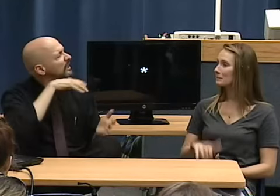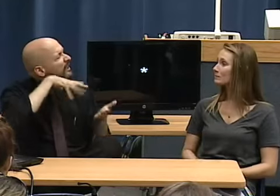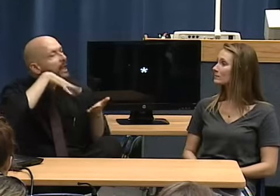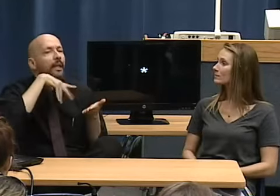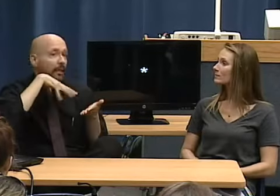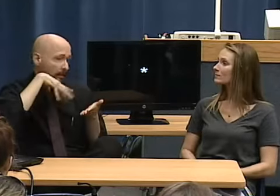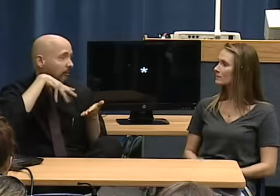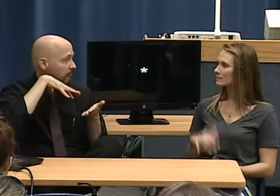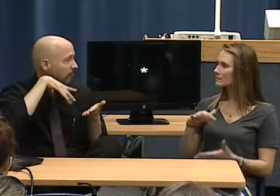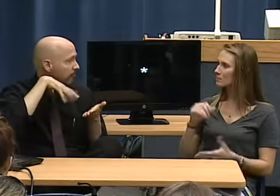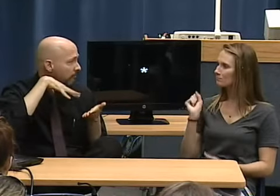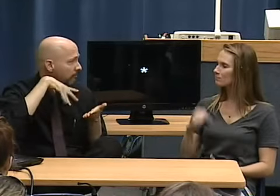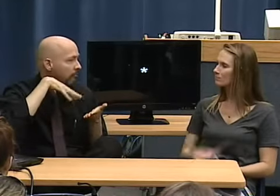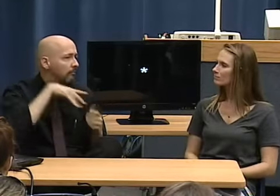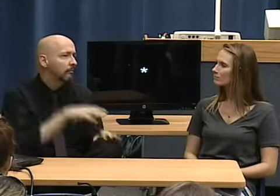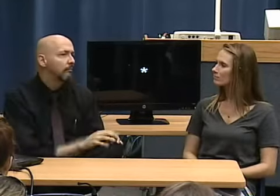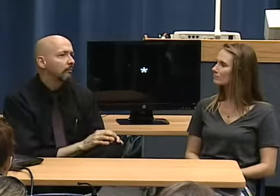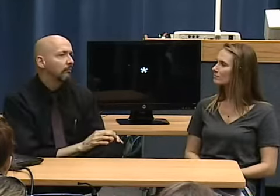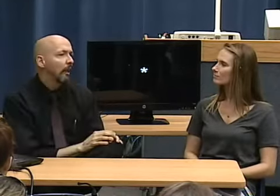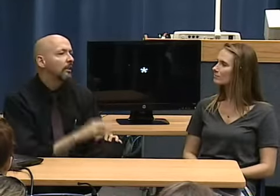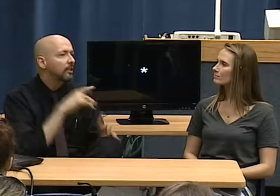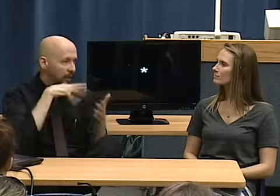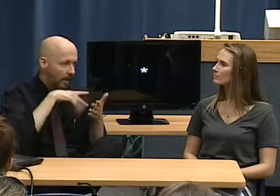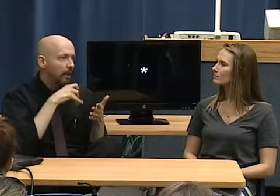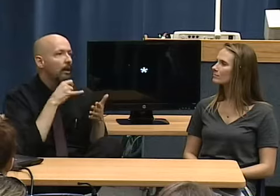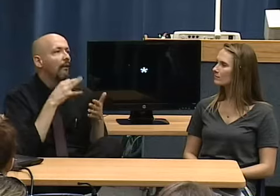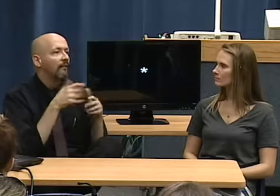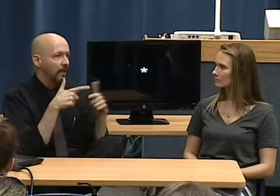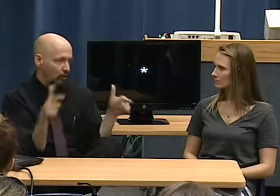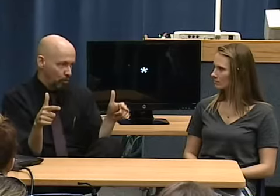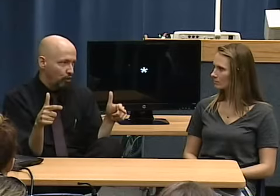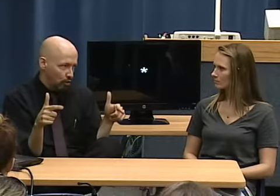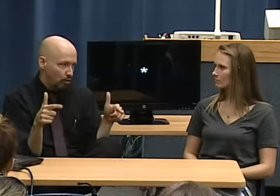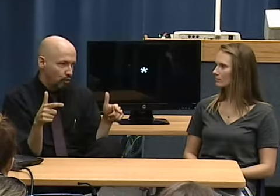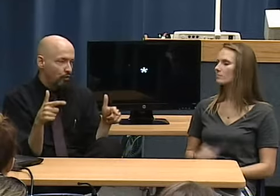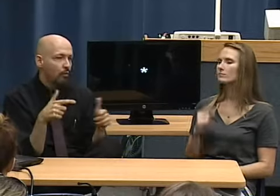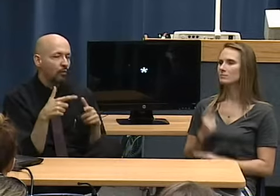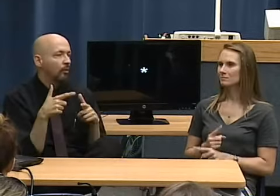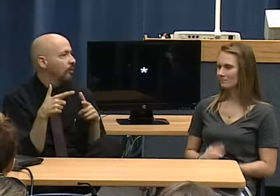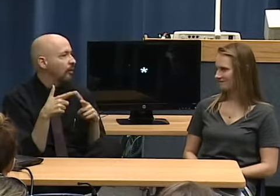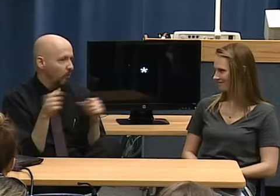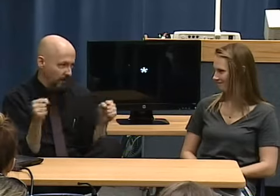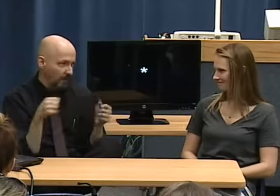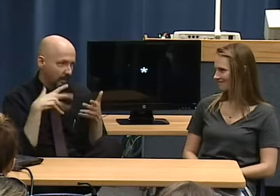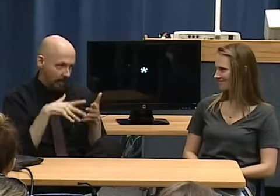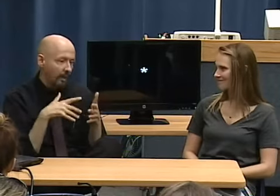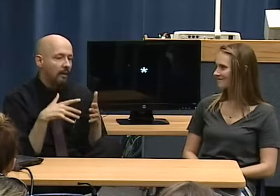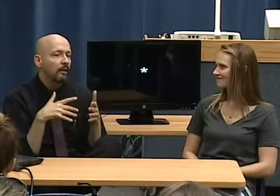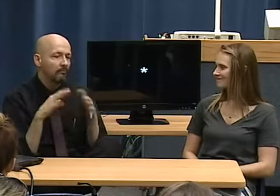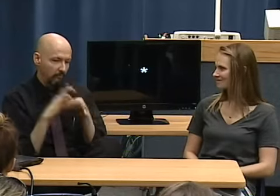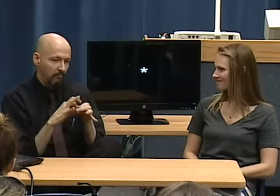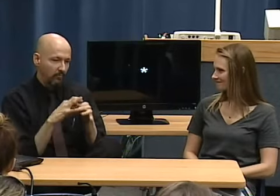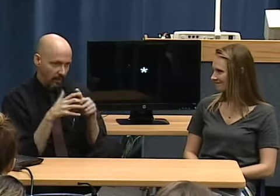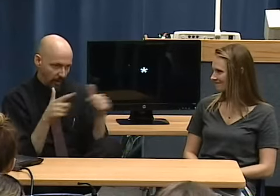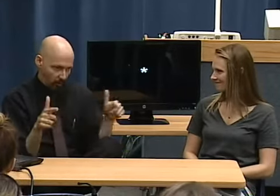It's really the study The study of language. Right. Linguistics is the study connected to language.